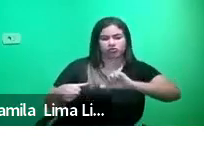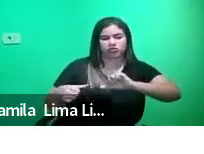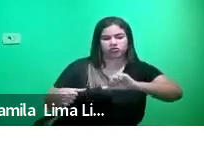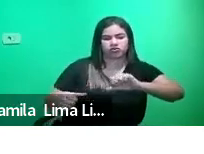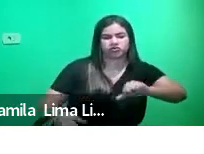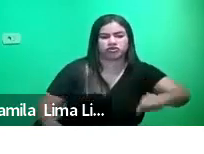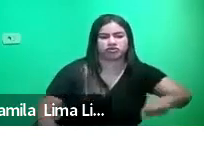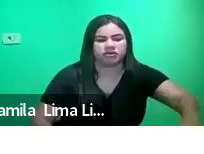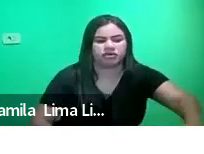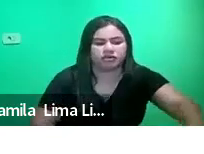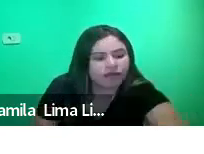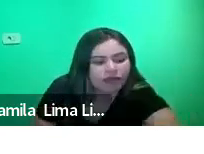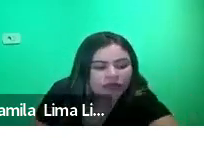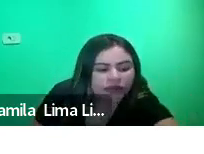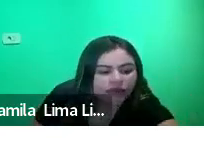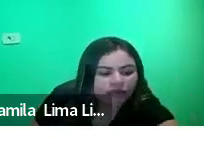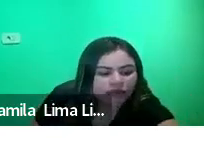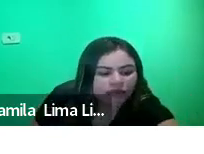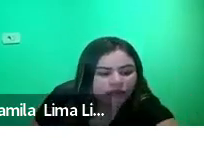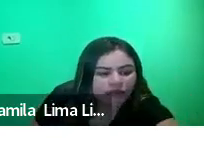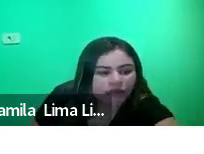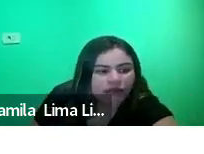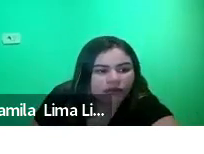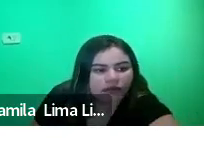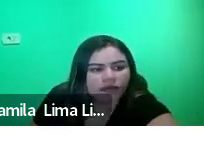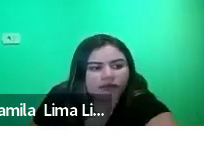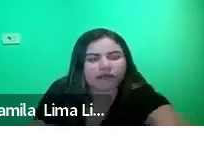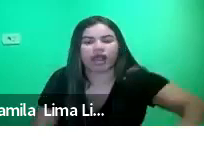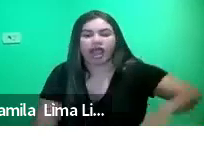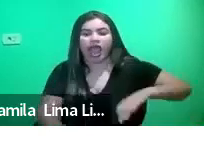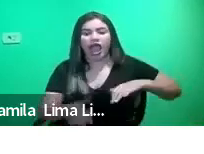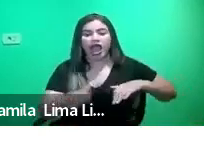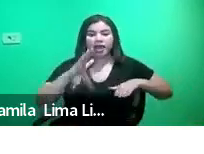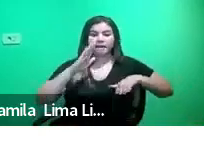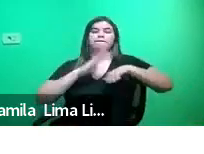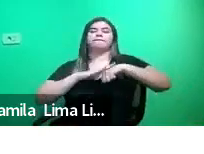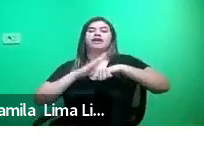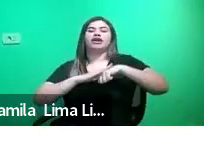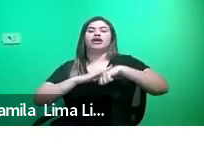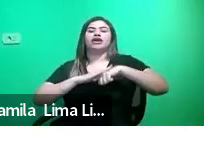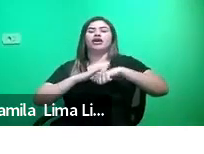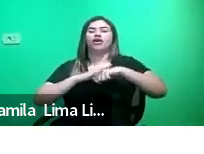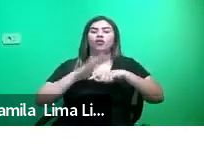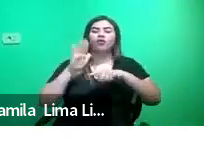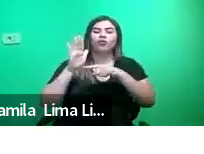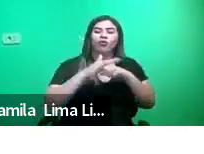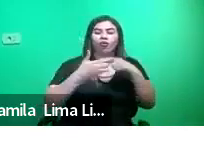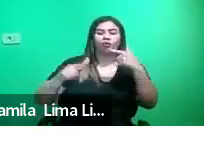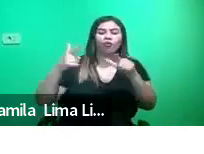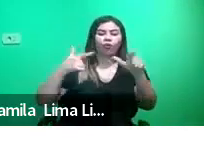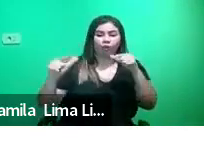gesture for others. in In response to the unsuccessful, grasping movement of the grasping movement of the Child.